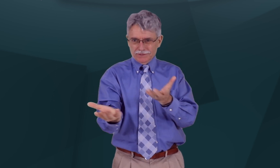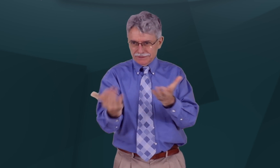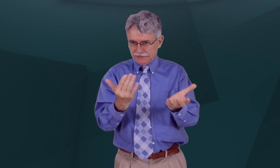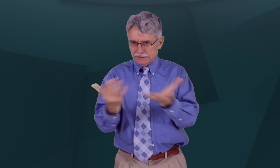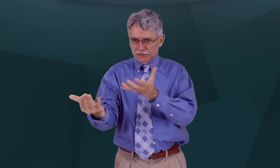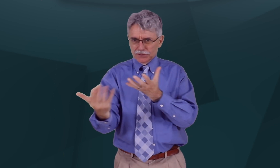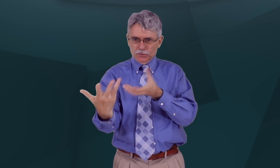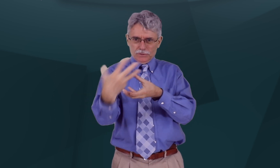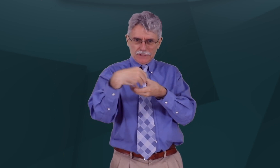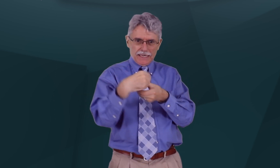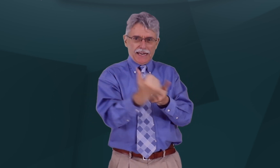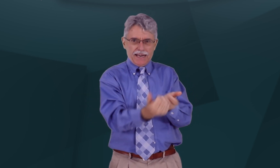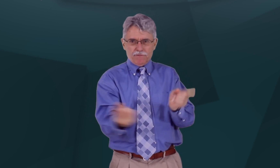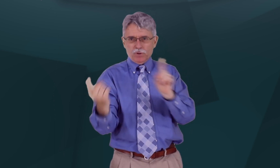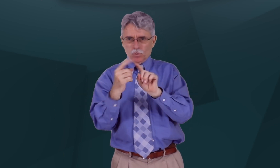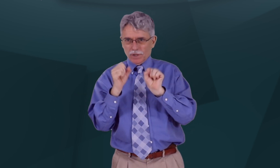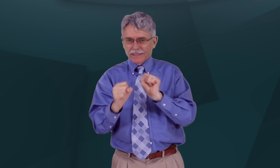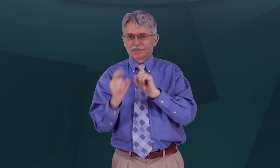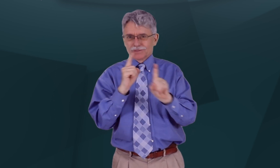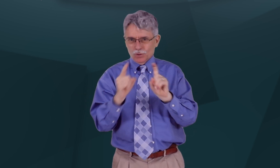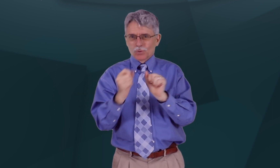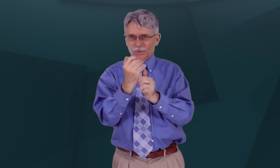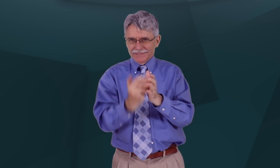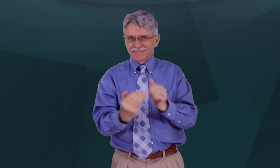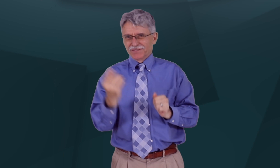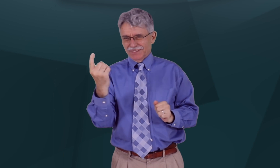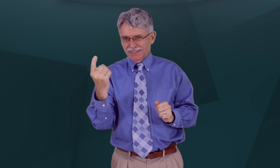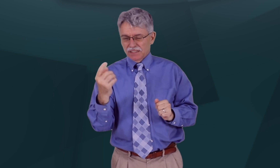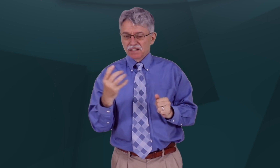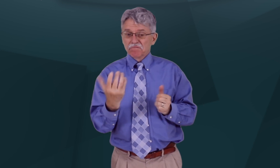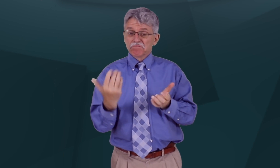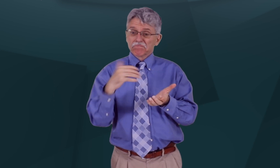but everybody had the opportunity to talk to at least one other person.